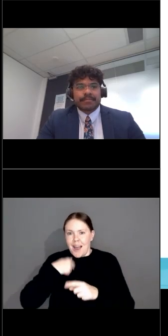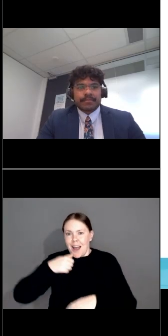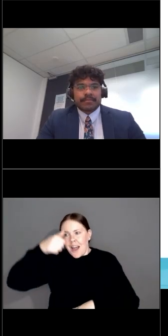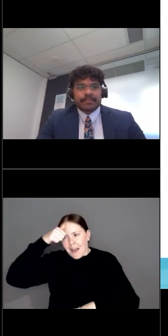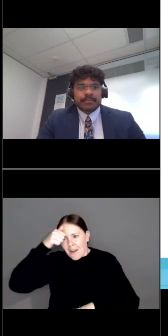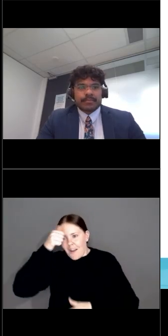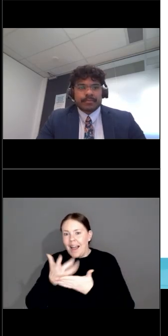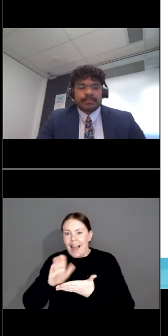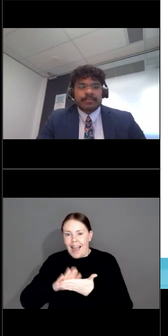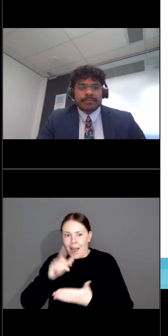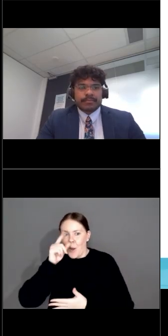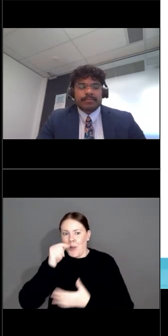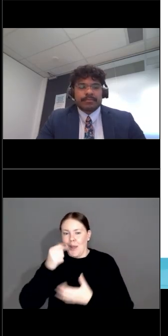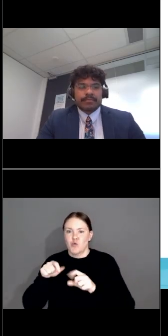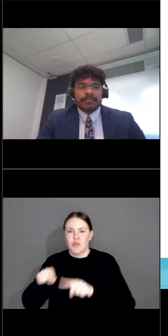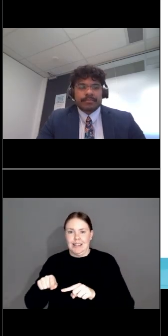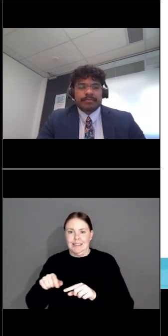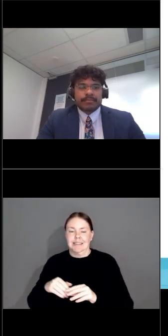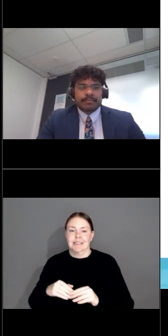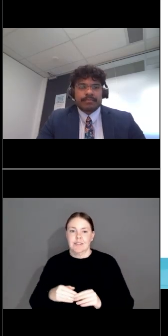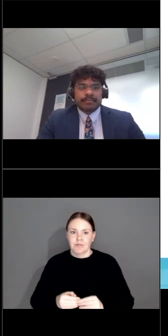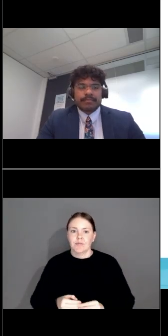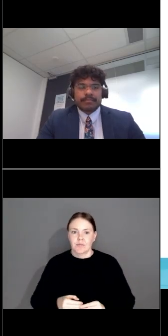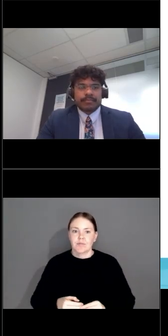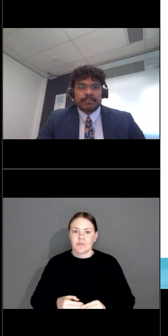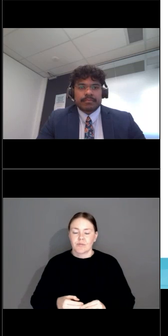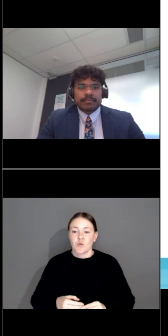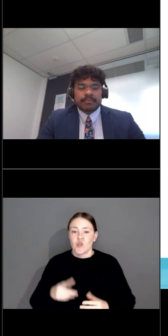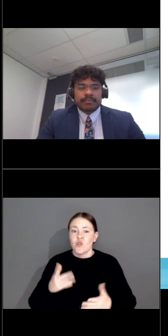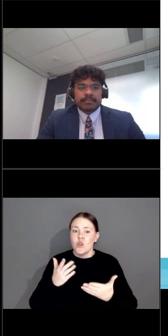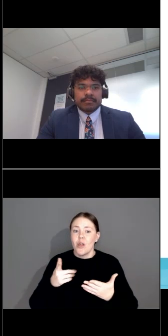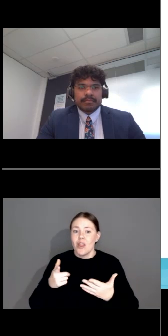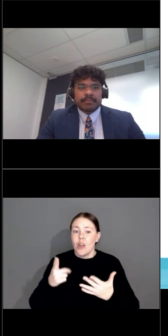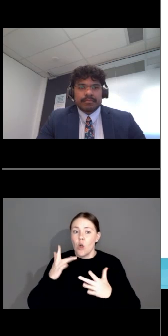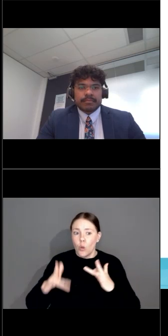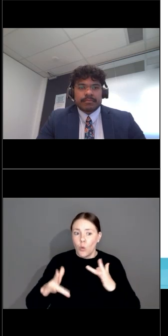familiarize and spend that time to do it so you can familiarize yourself with the kits with the